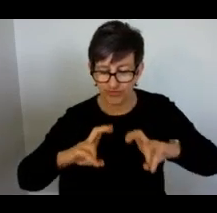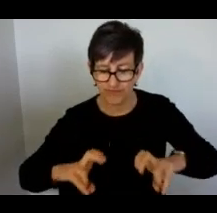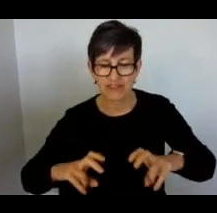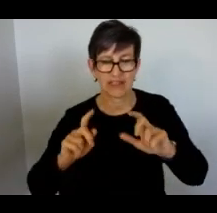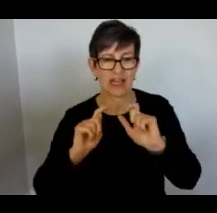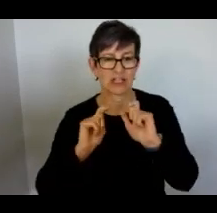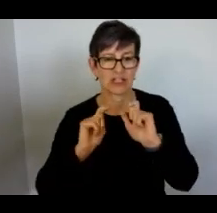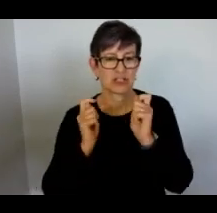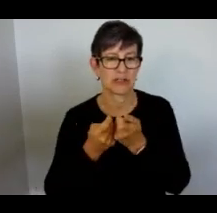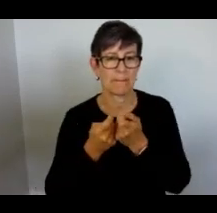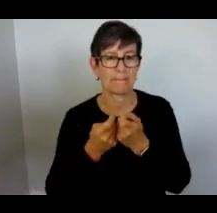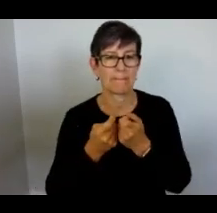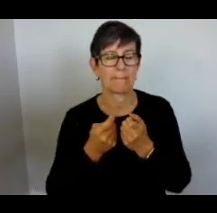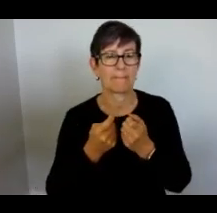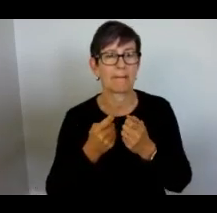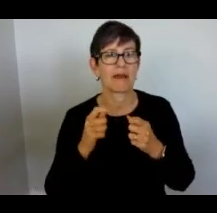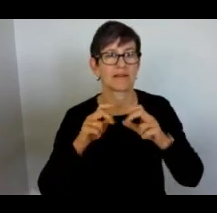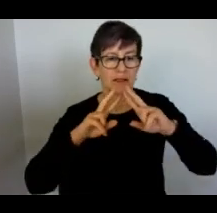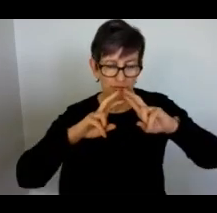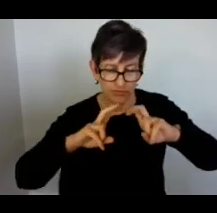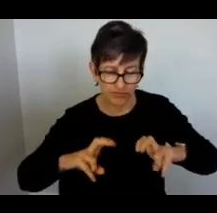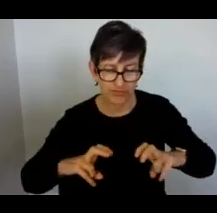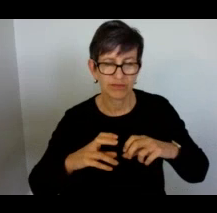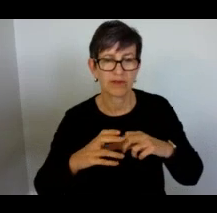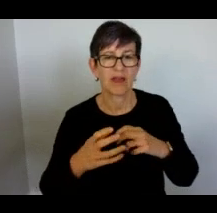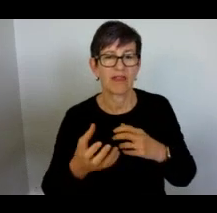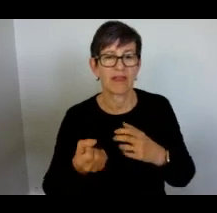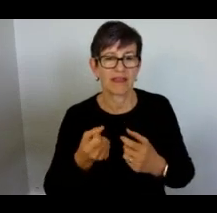they provide information, advice to children and young people in care,